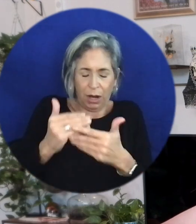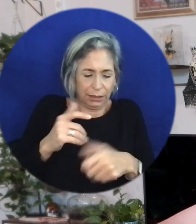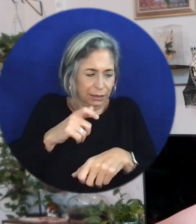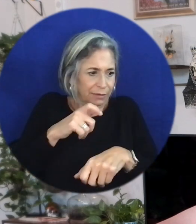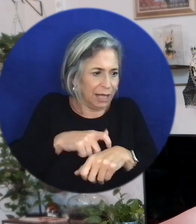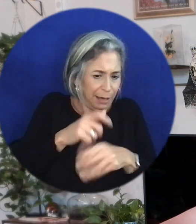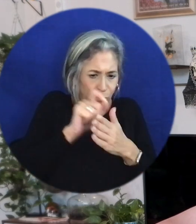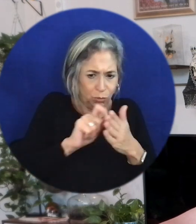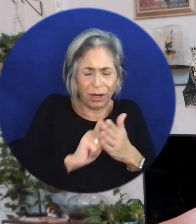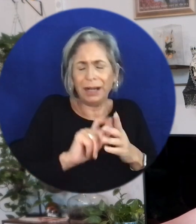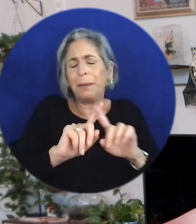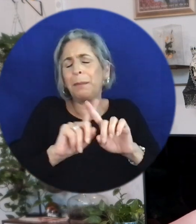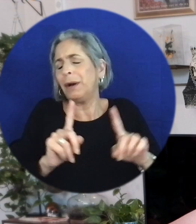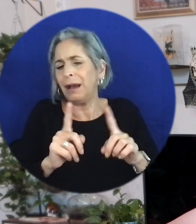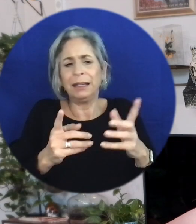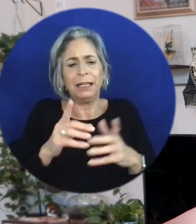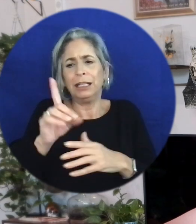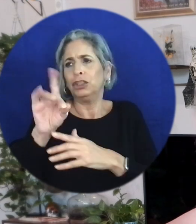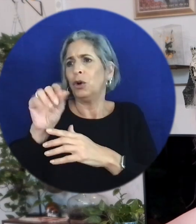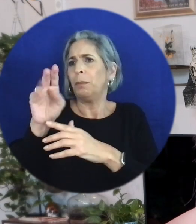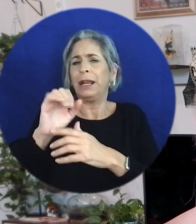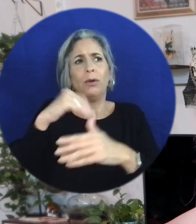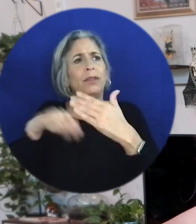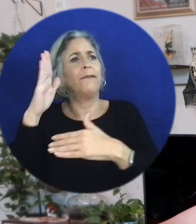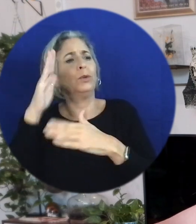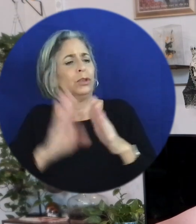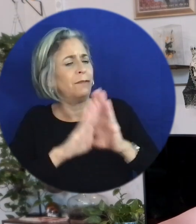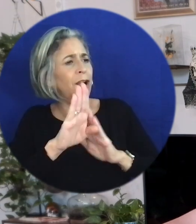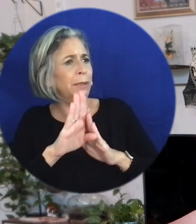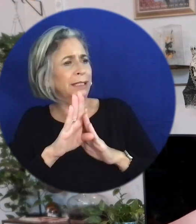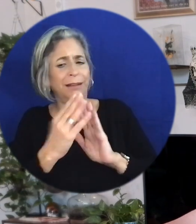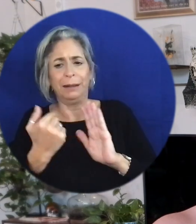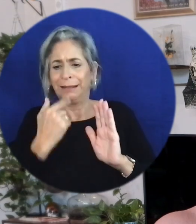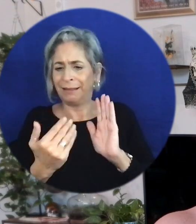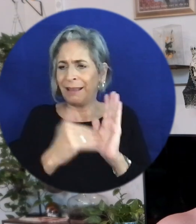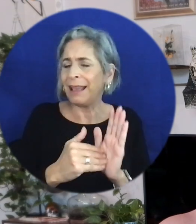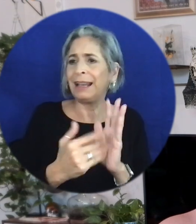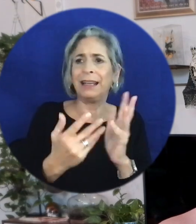of writing it, but it was perpetually claiming domain over our future development via iterating over